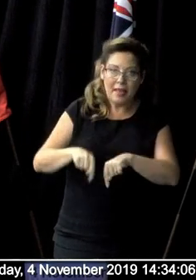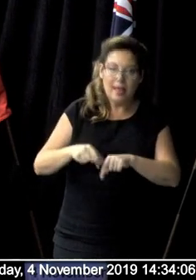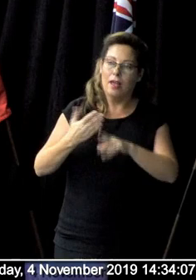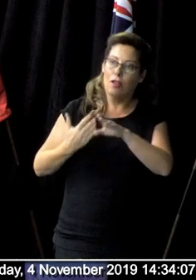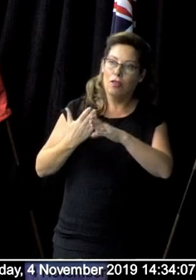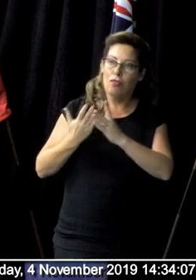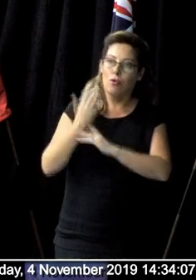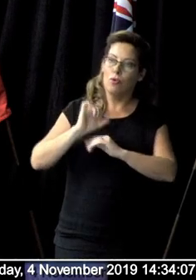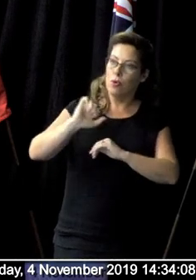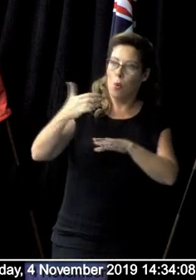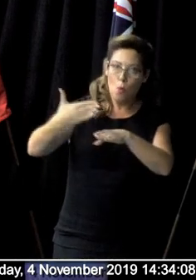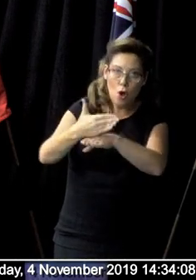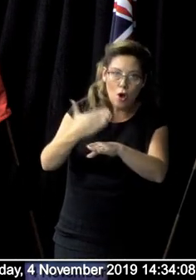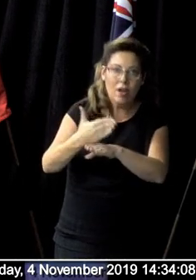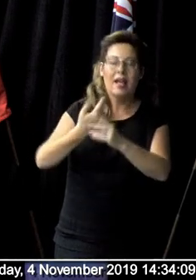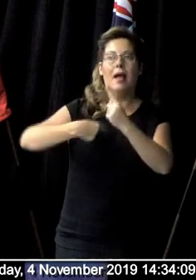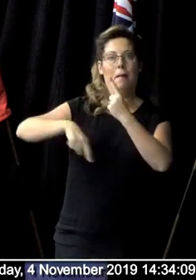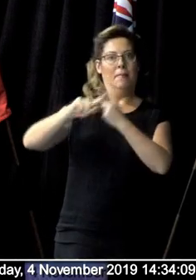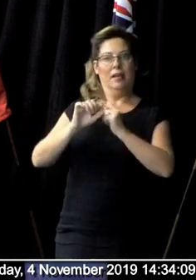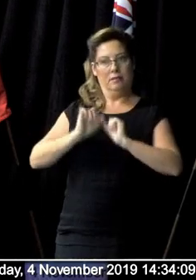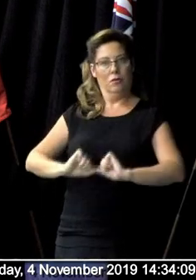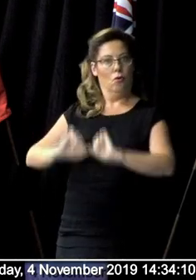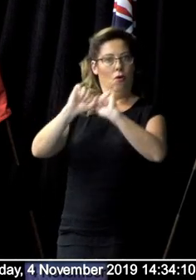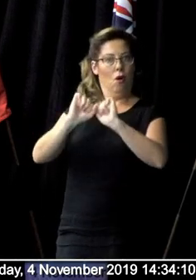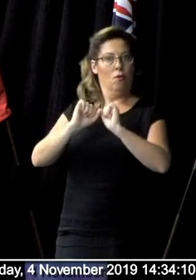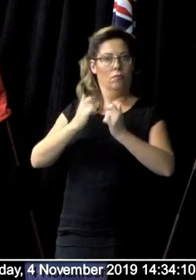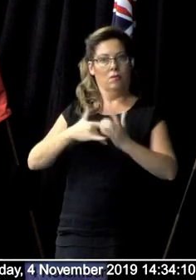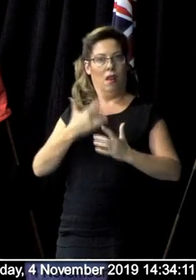with family members with significant disabilities, able to speak about